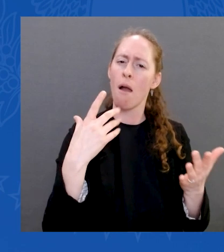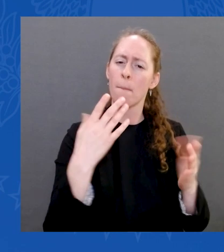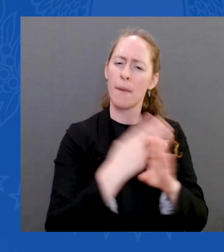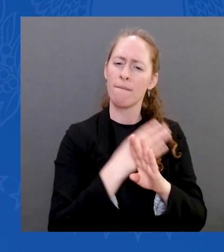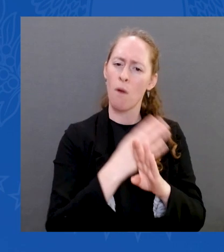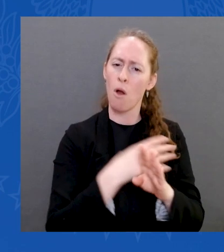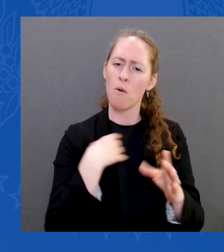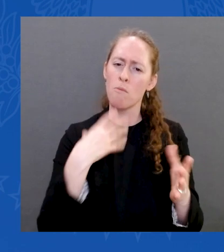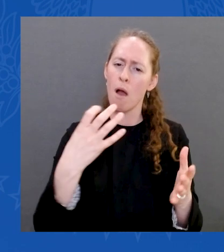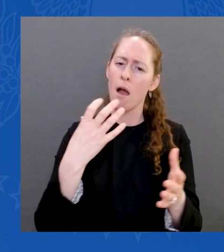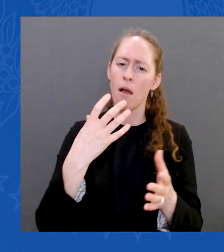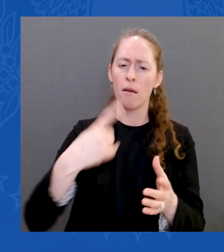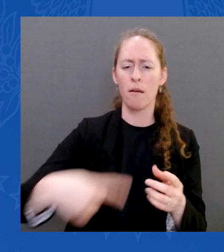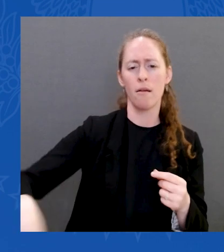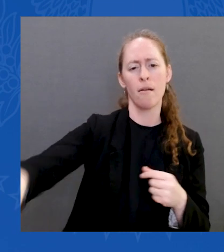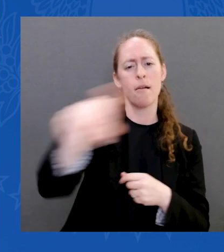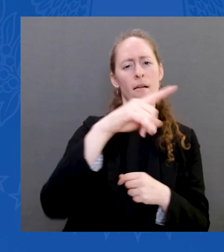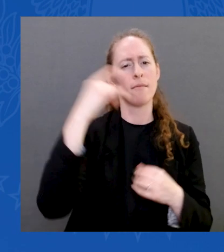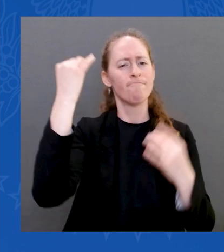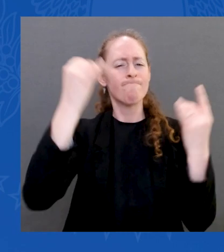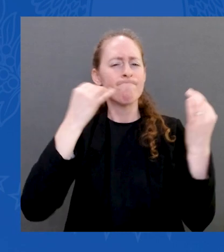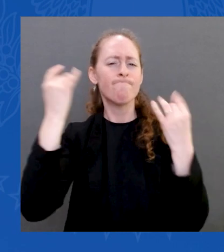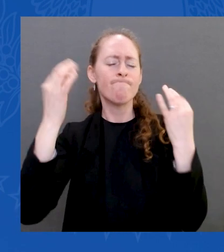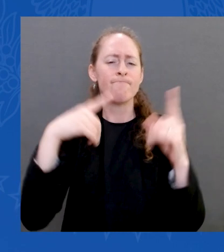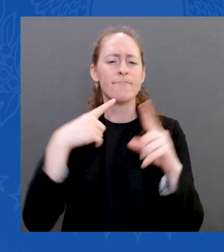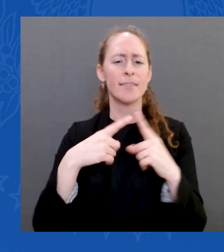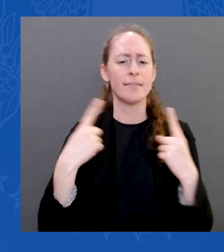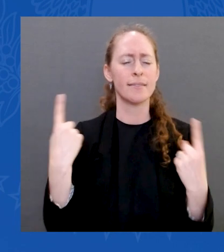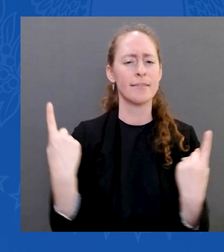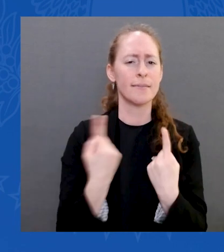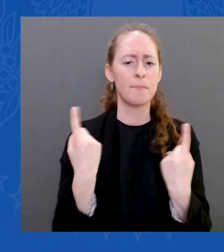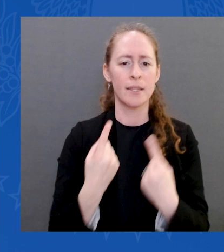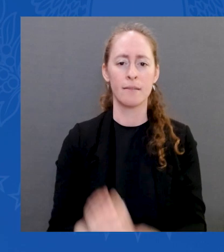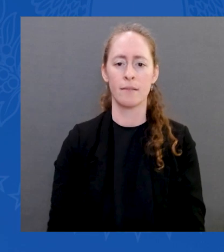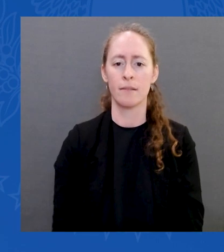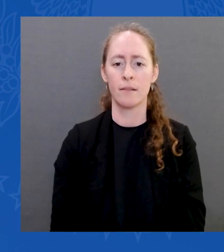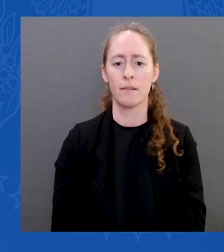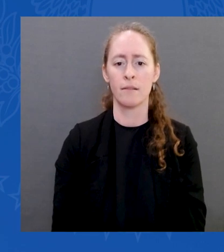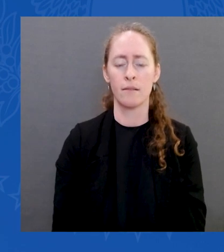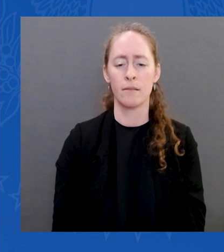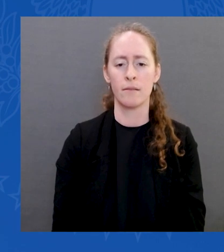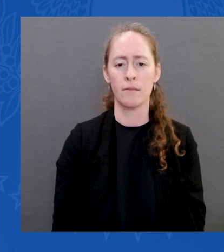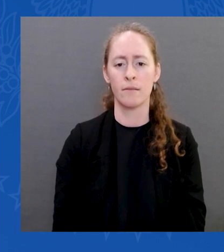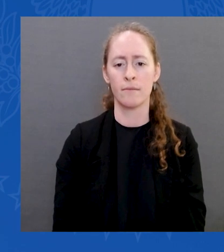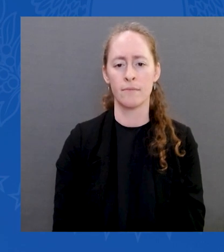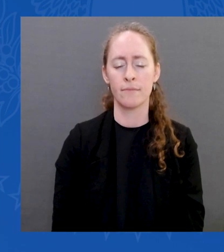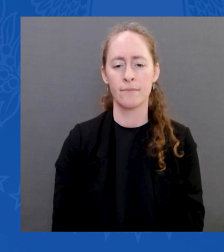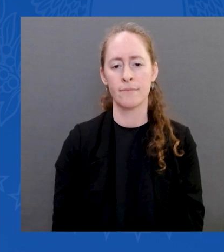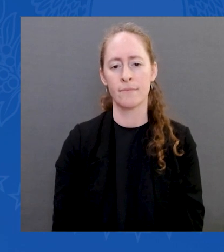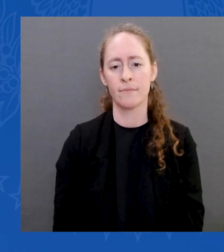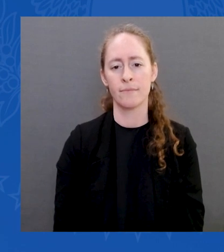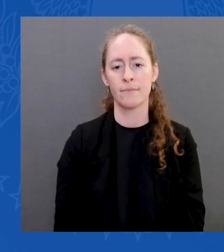I -- I had -- I got lucky. I won the -- I won the lottery, in terms of parents; my mother and father were wonderful people.